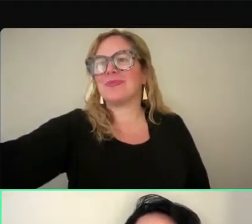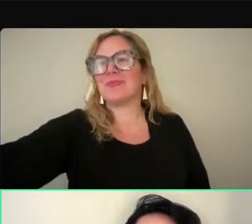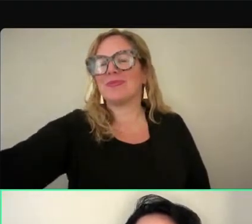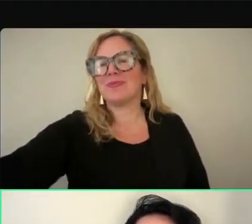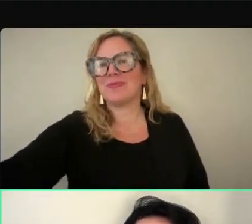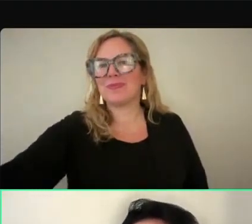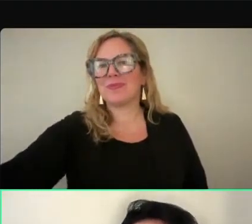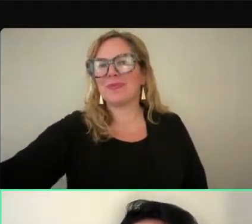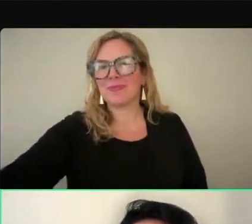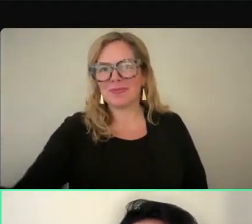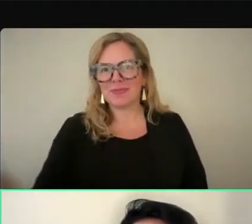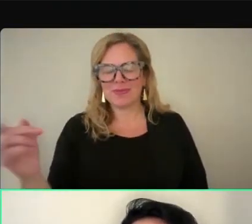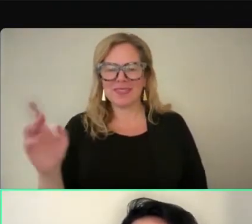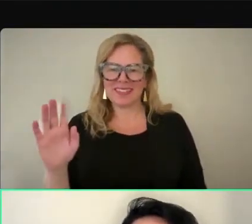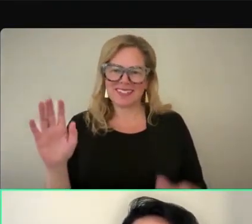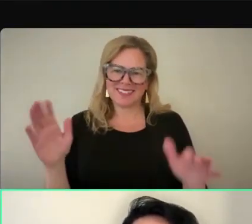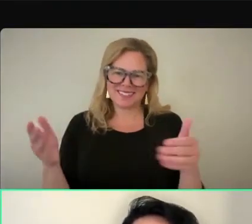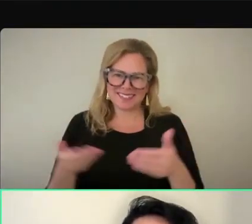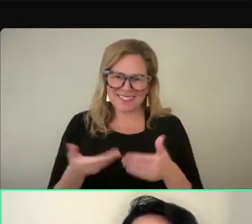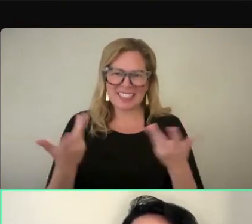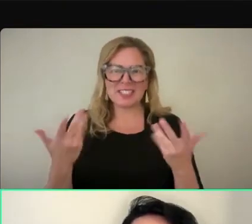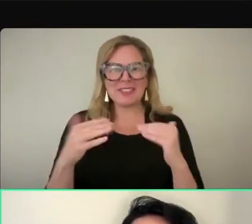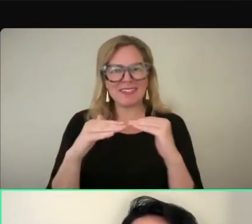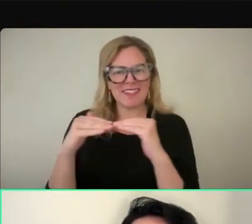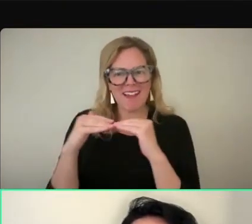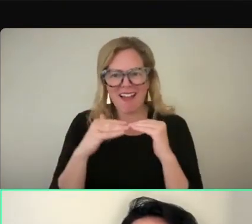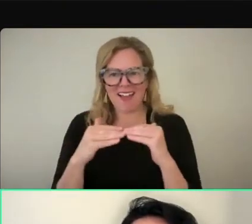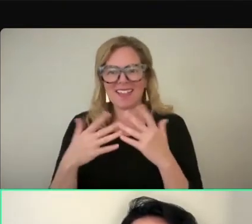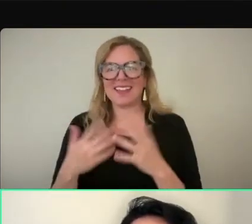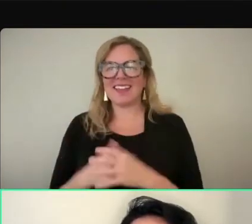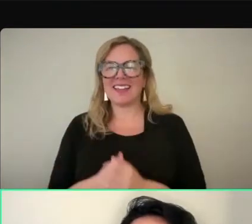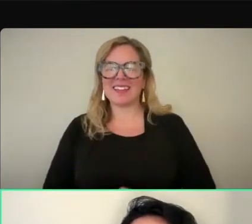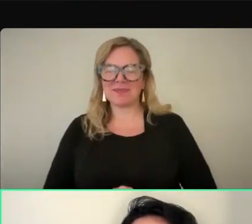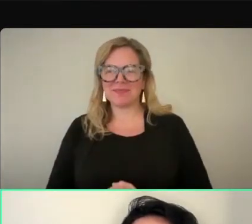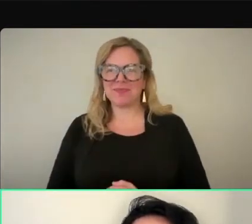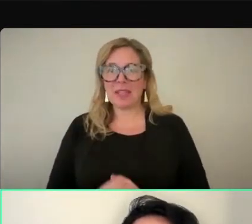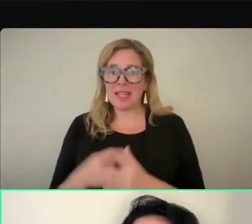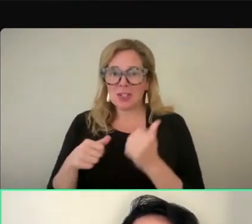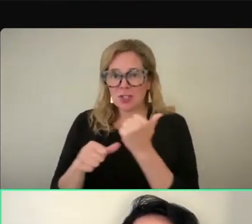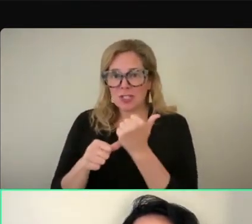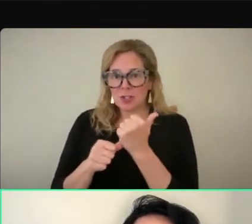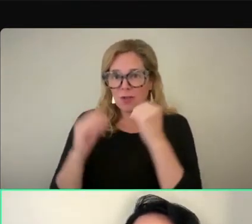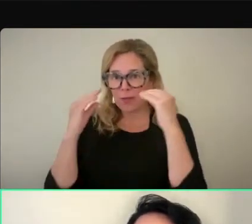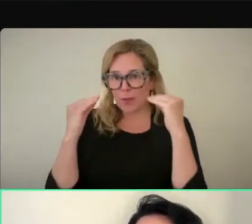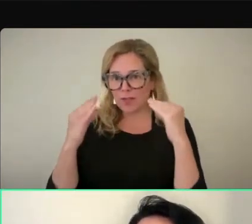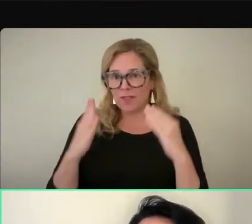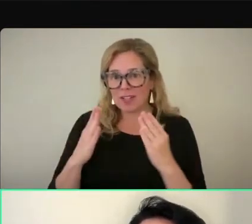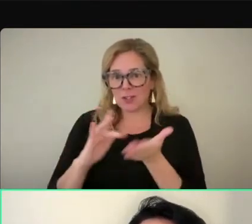Biomedical Ethics. She's an associate professor of medicine at Stanford, and also by courtesy,